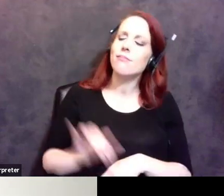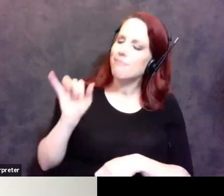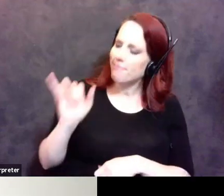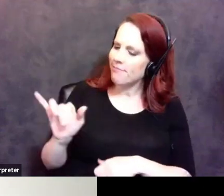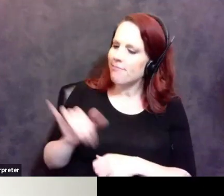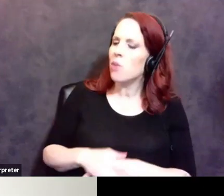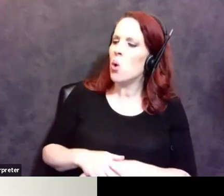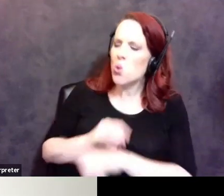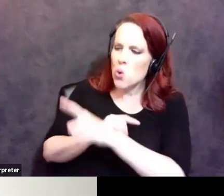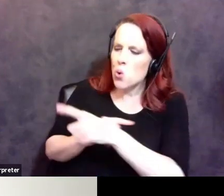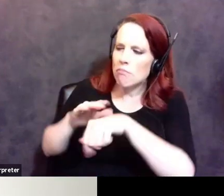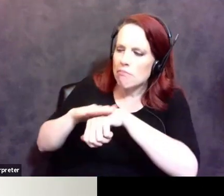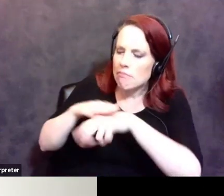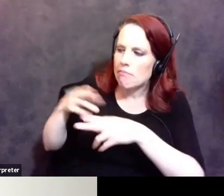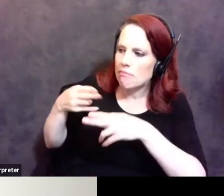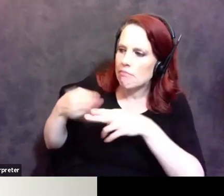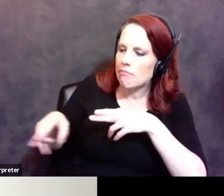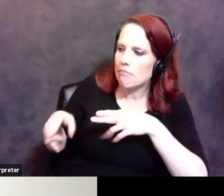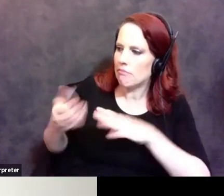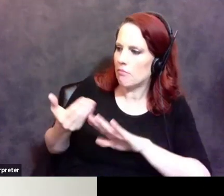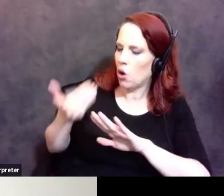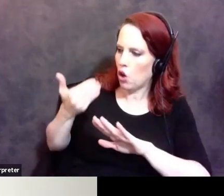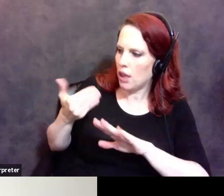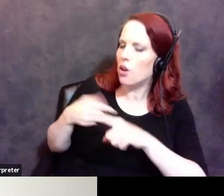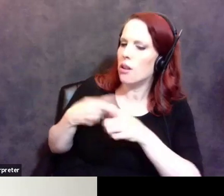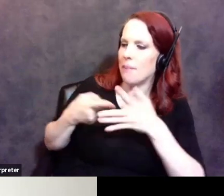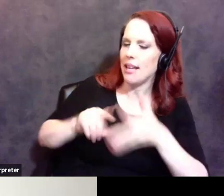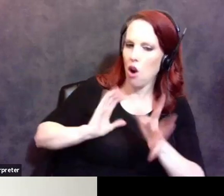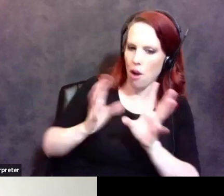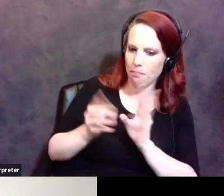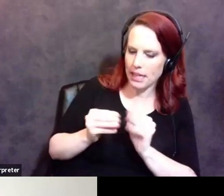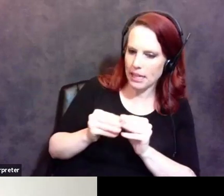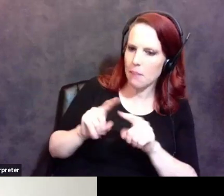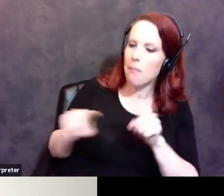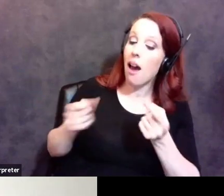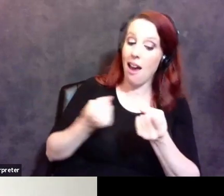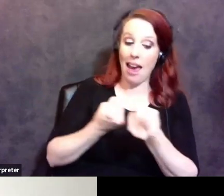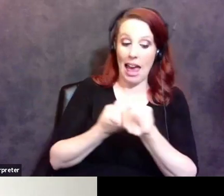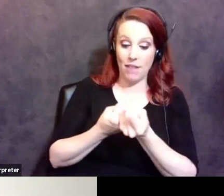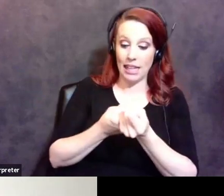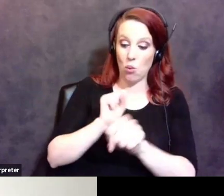earlier at the beginning. As advocates sometimes work is really hard. It is emotionally and